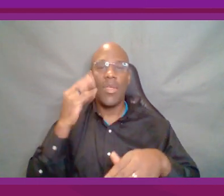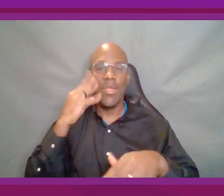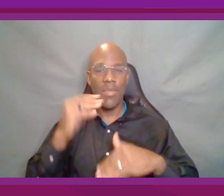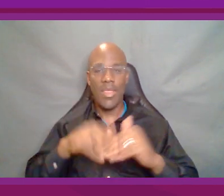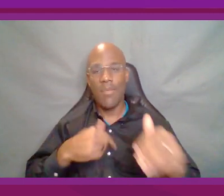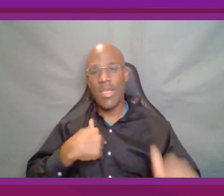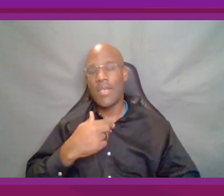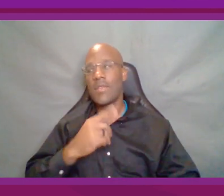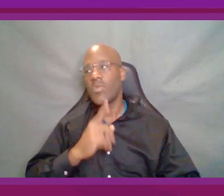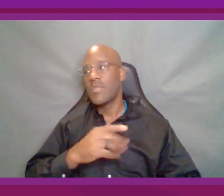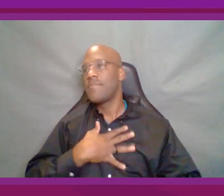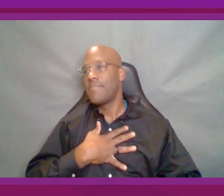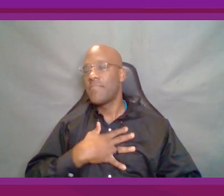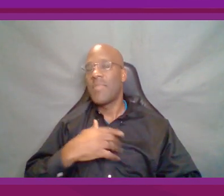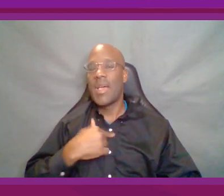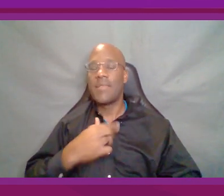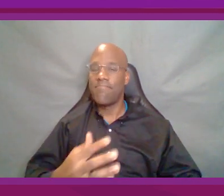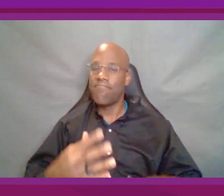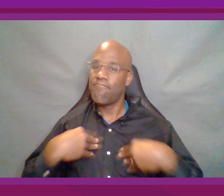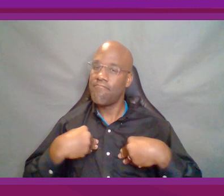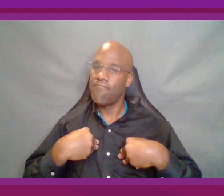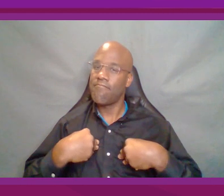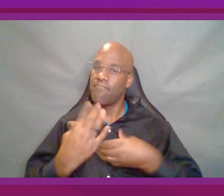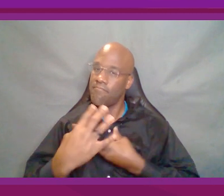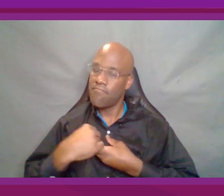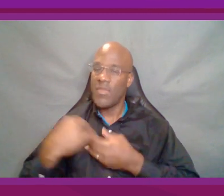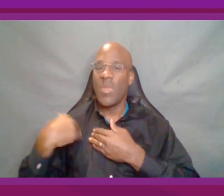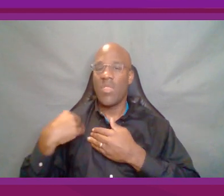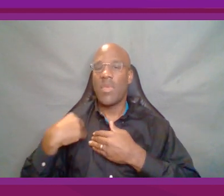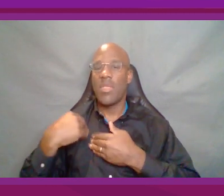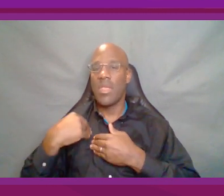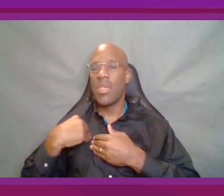had, so we - I took responsibility to continue that level of awareness. With awareness